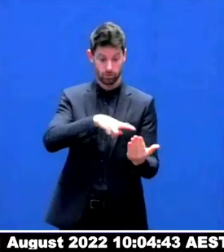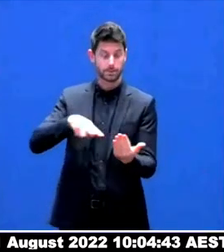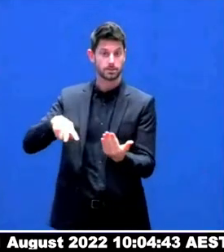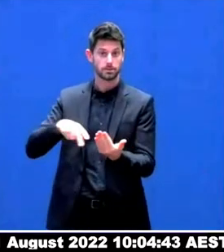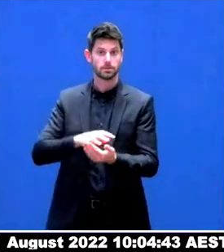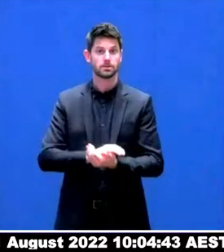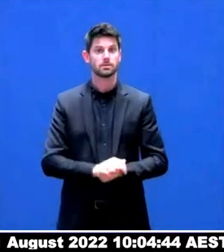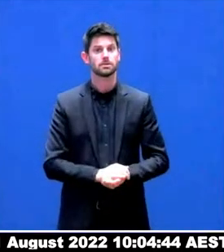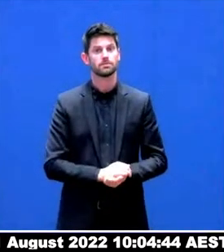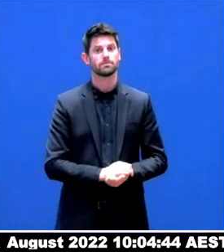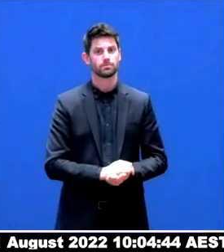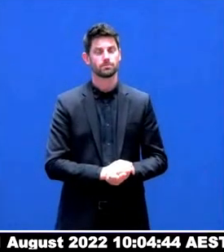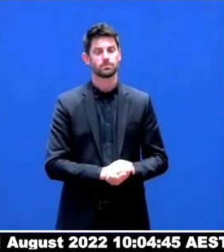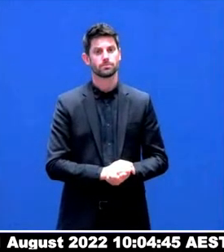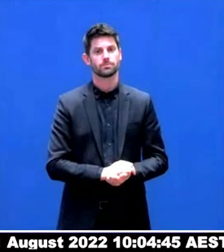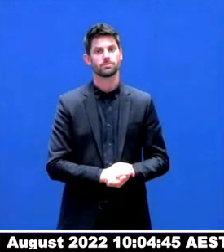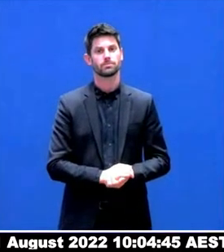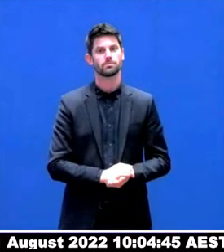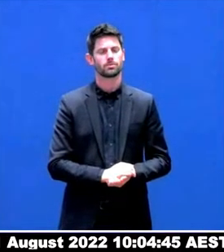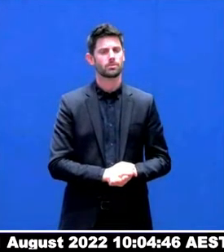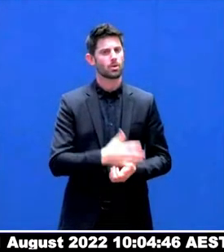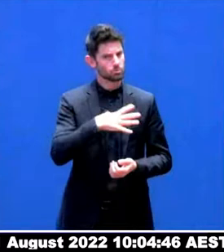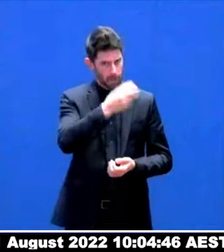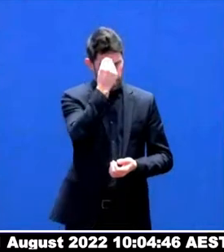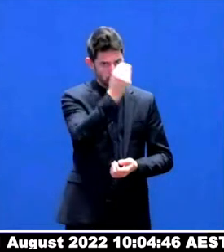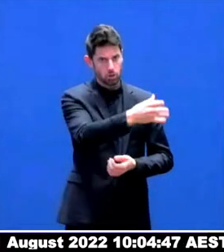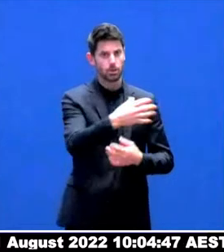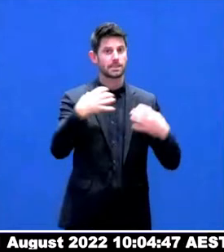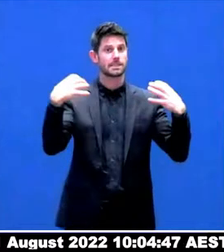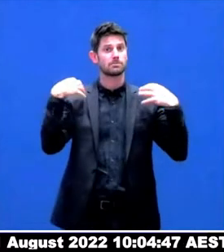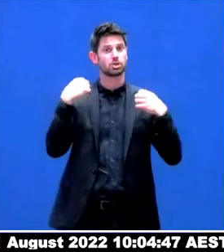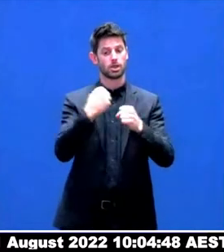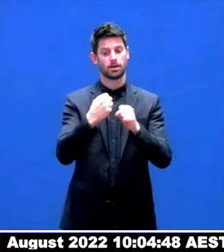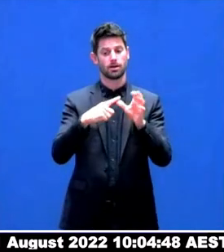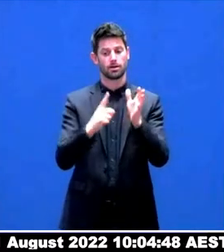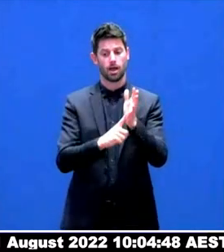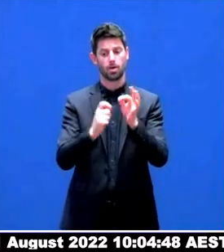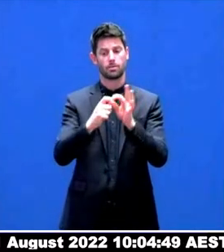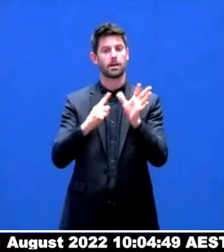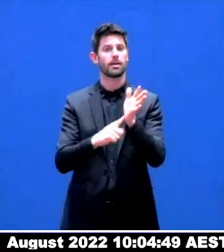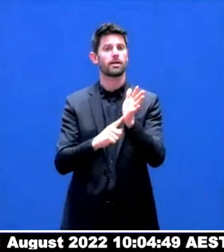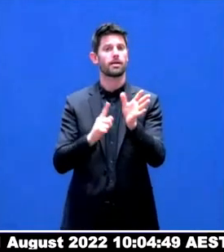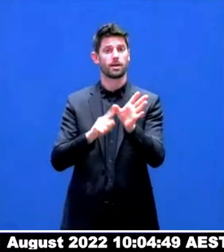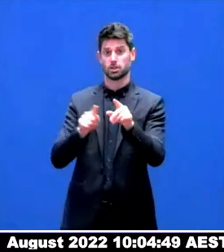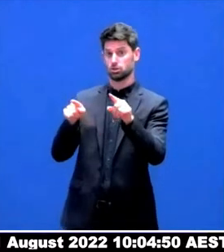Just to explain where everybody is, Commissioner Galbally, whom you can see on screen, is joining the hearing from Melbourne.